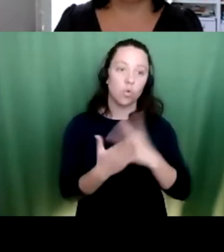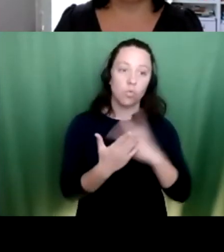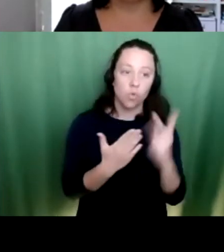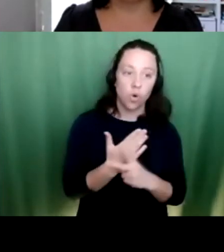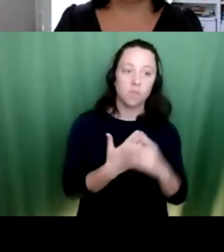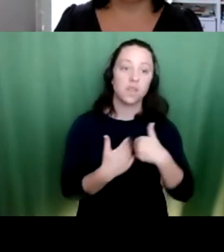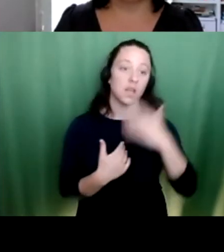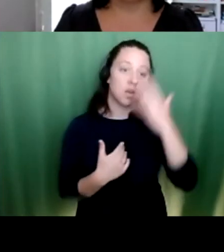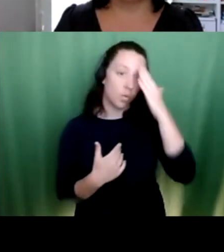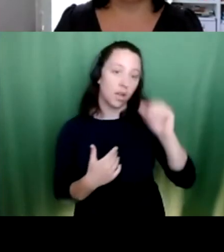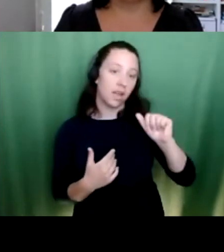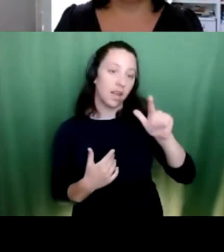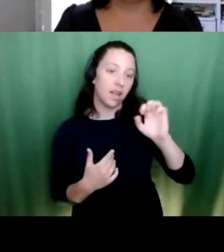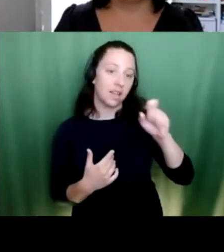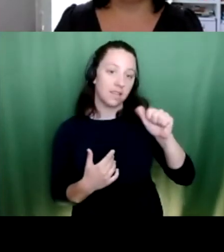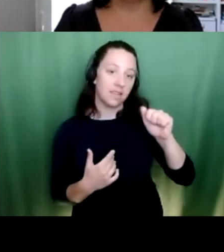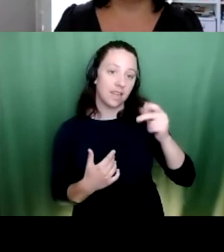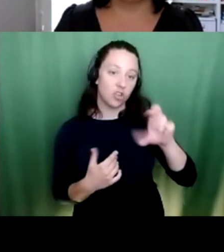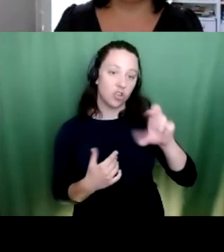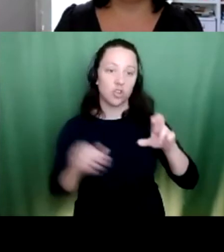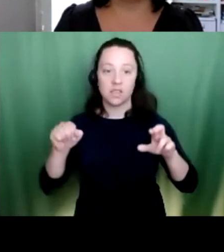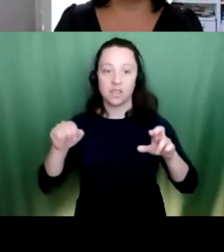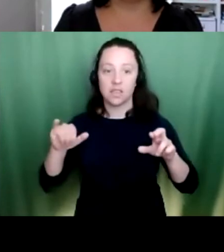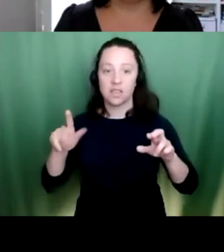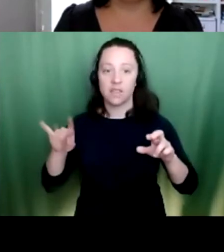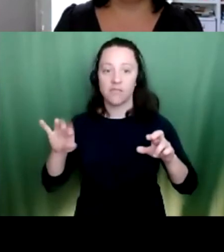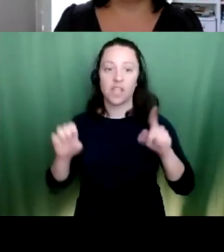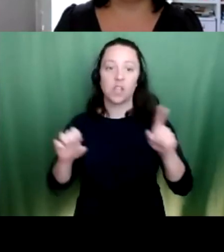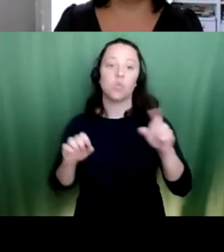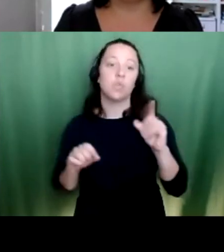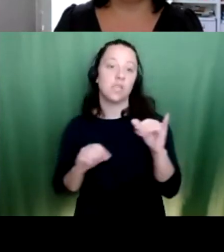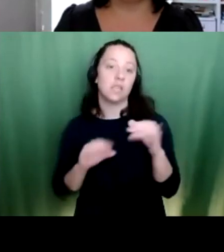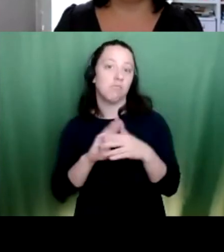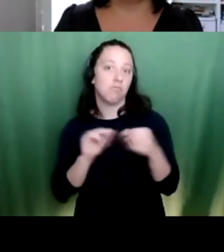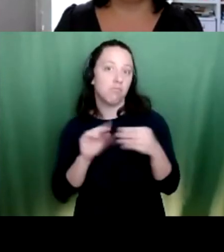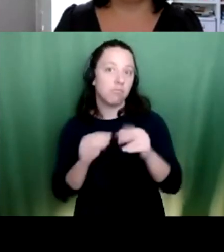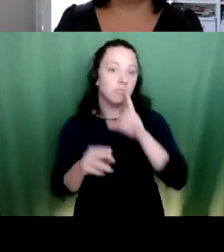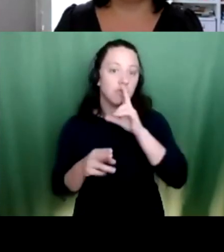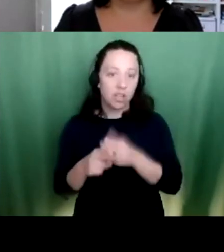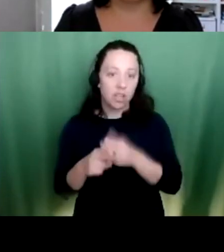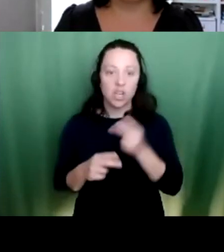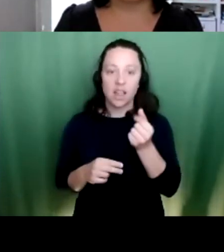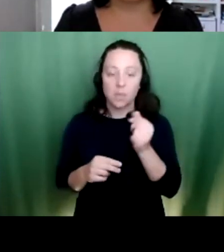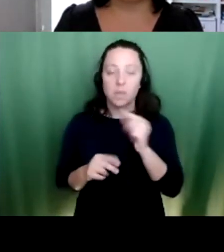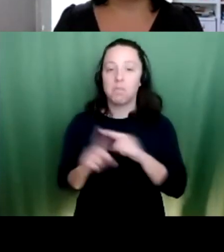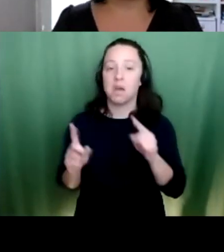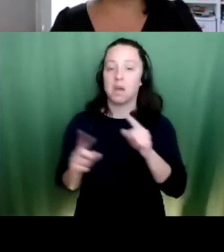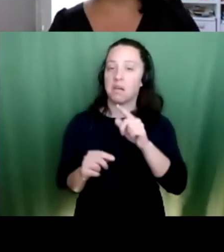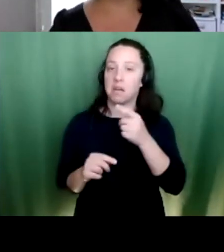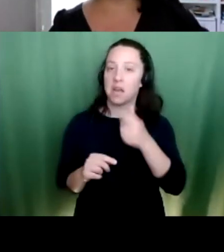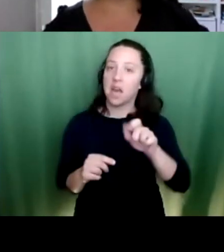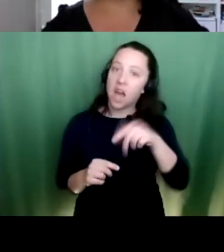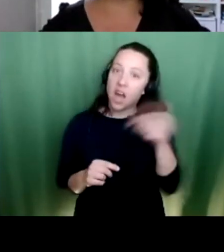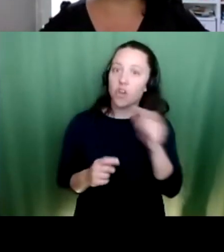you talked about this. Are there any other specific things that you might be able to share